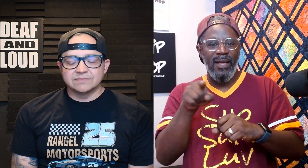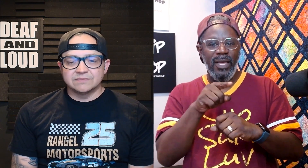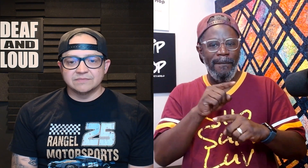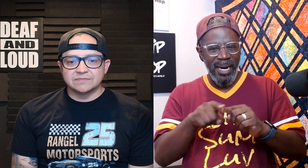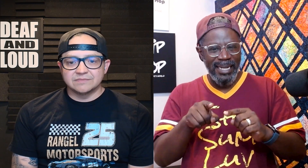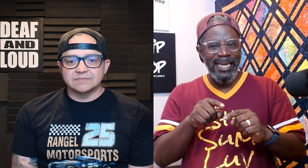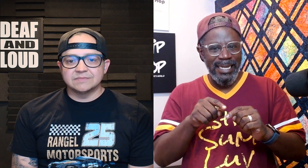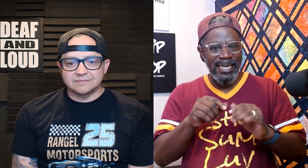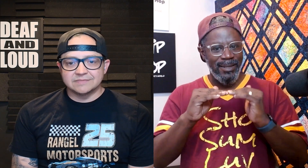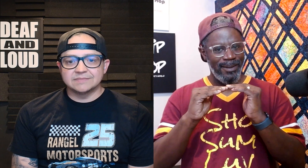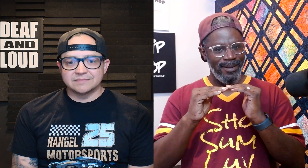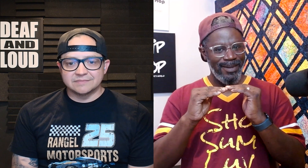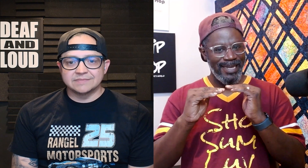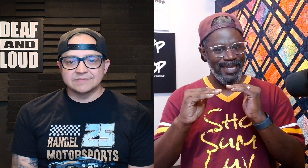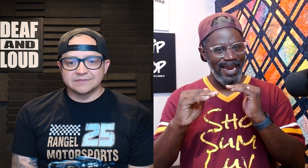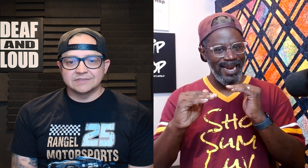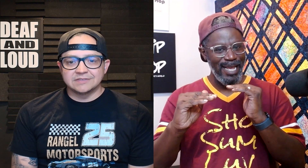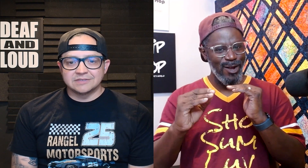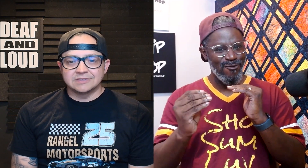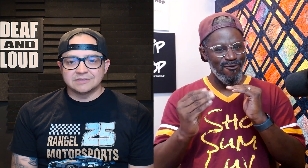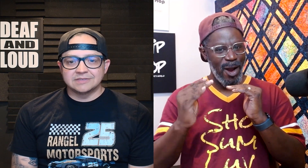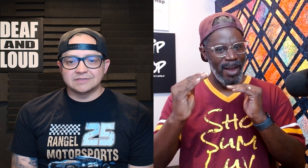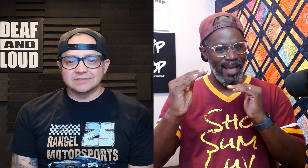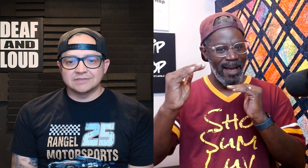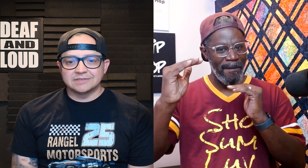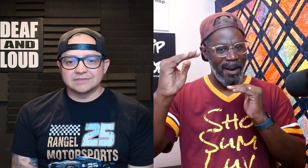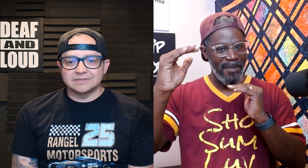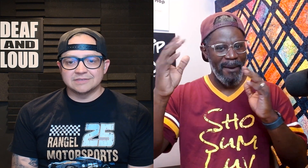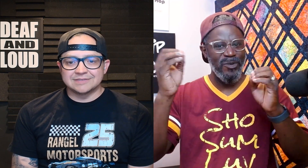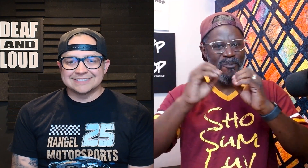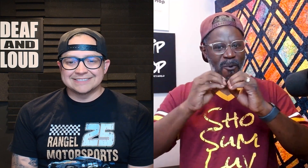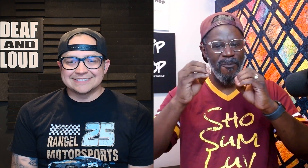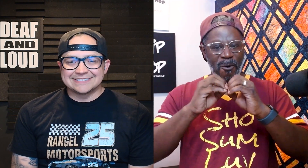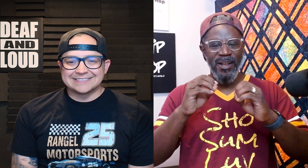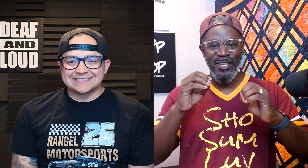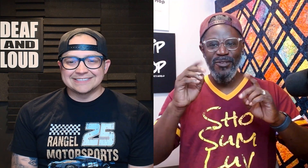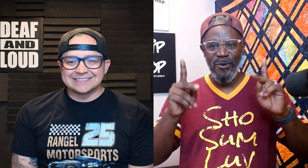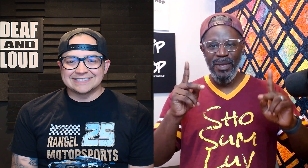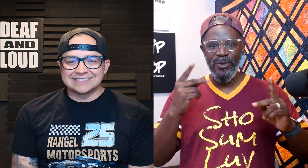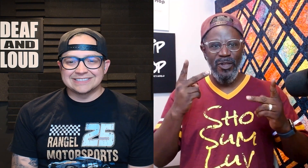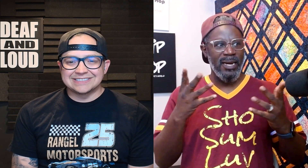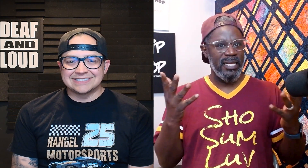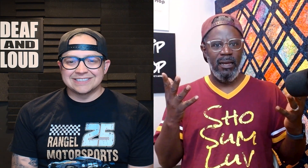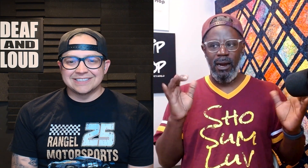out there, but it is steadily growing up and up more and more, so people are starting to see.